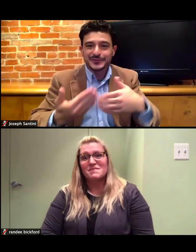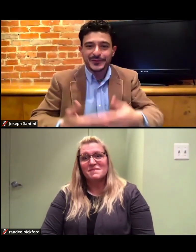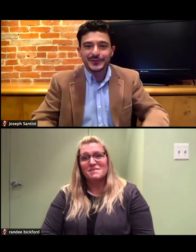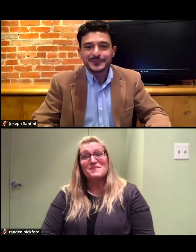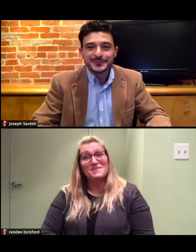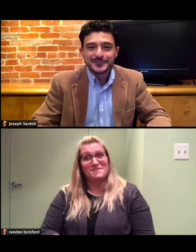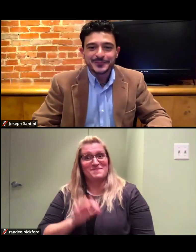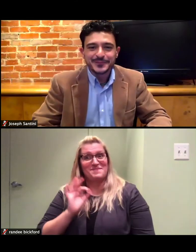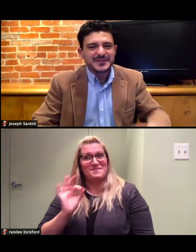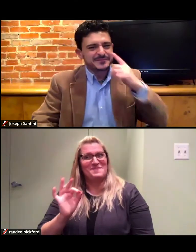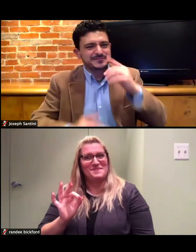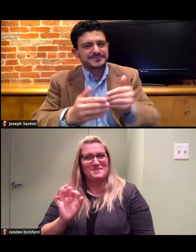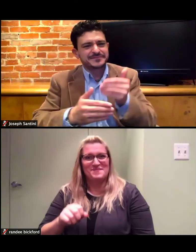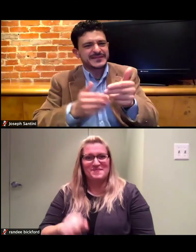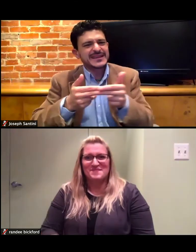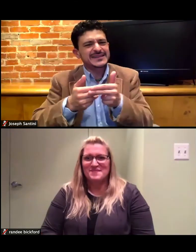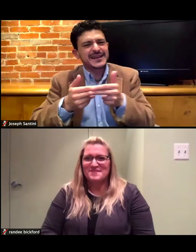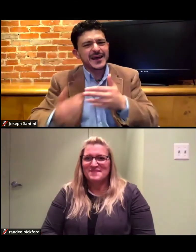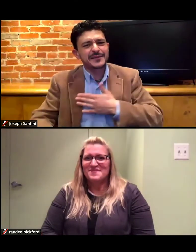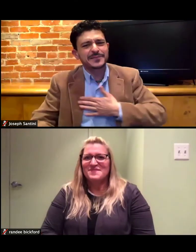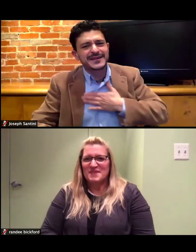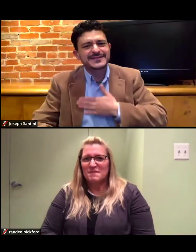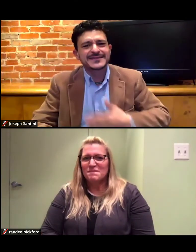to our webinar or resource (murmur) So, thank you for that.